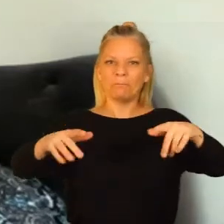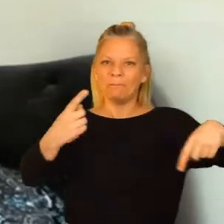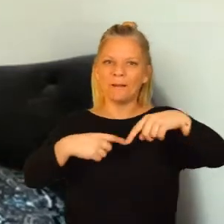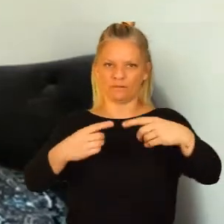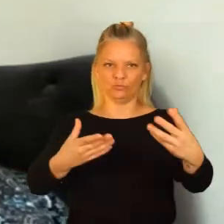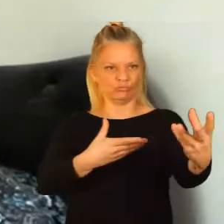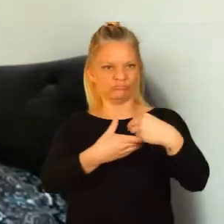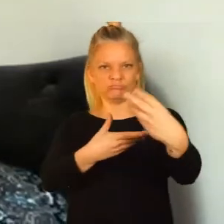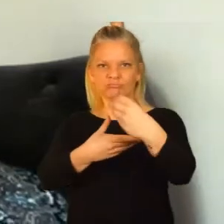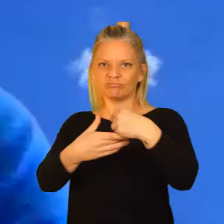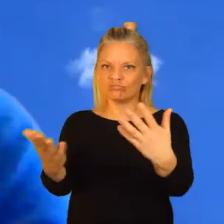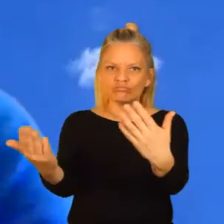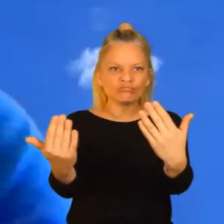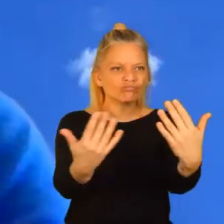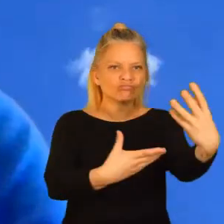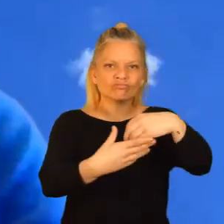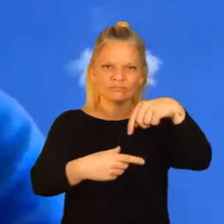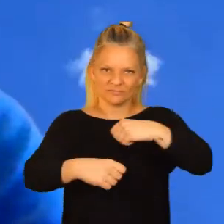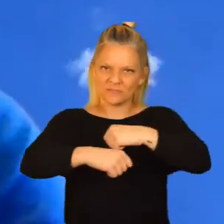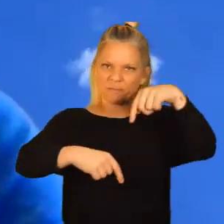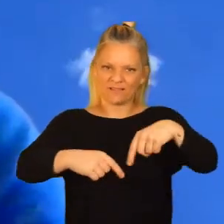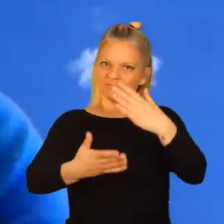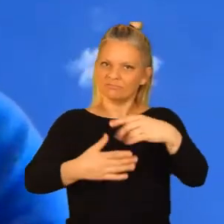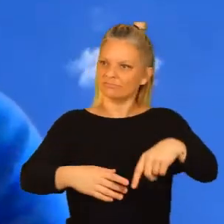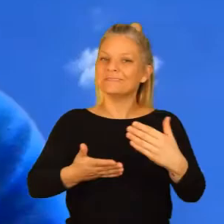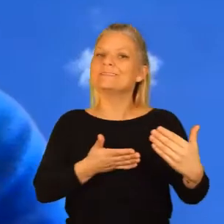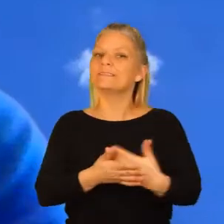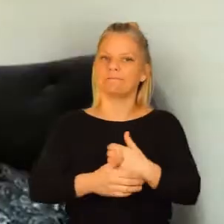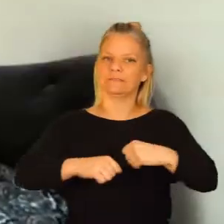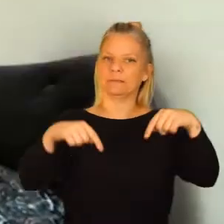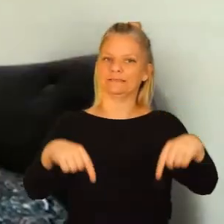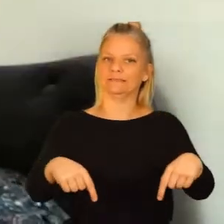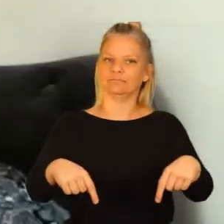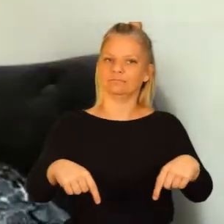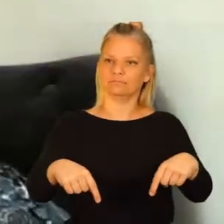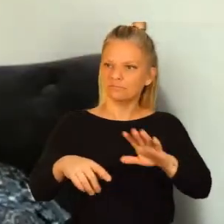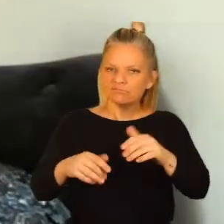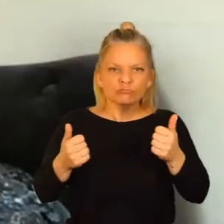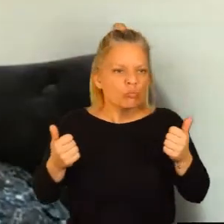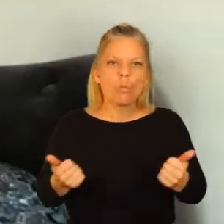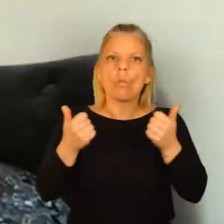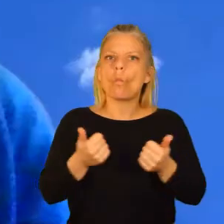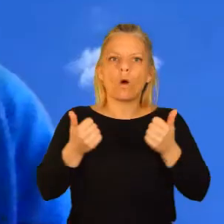the group but not to grab the group by the scruff of the neck and pull it in a certain direction.